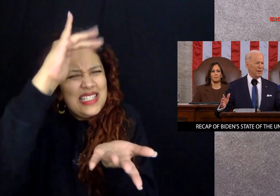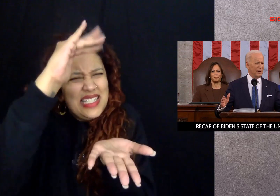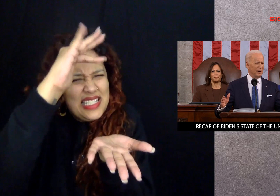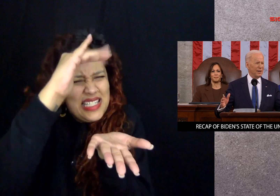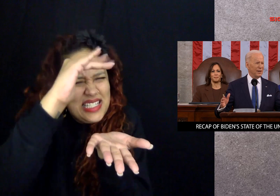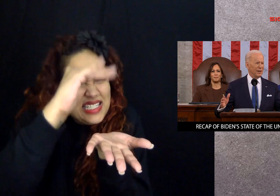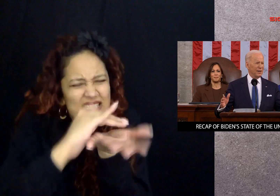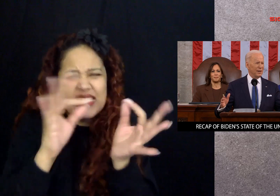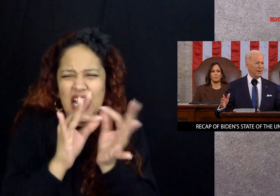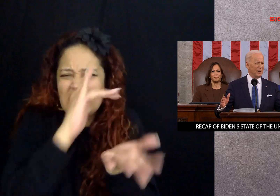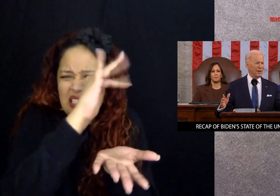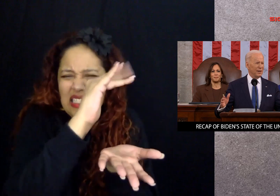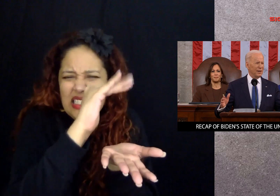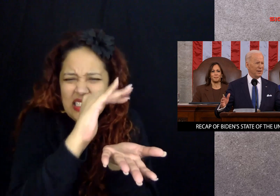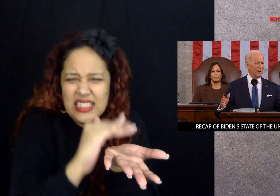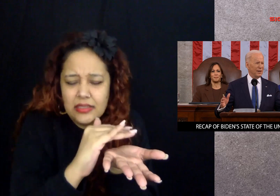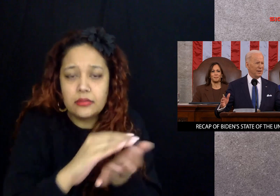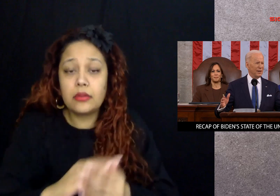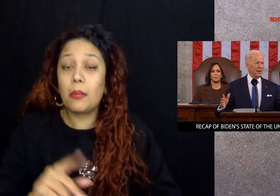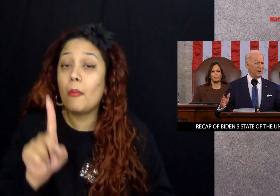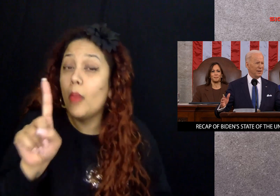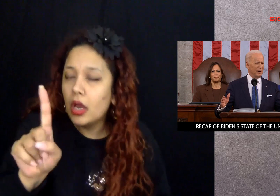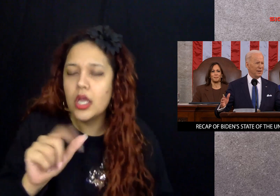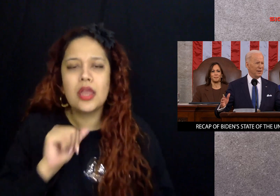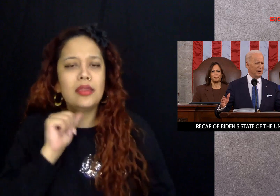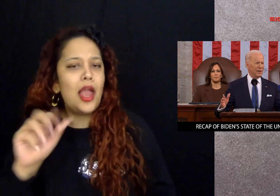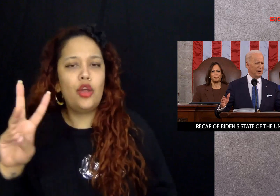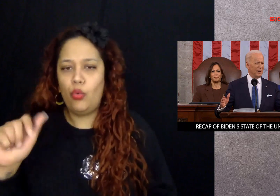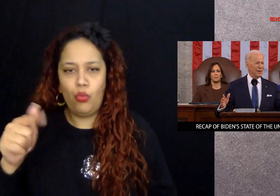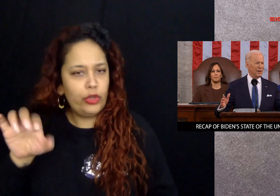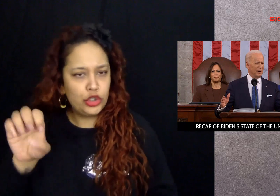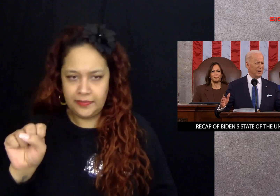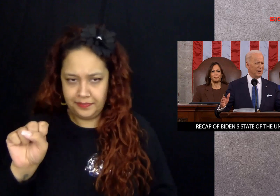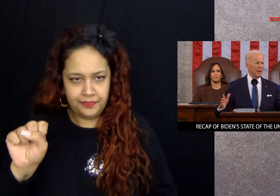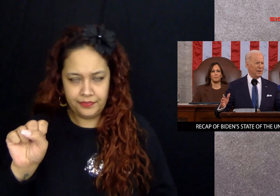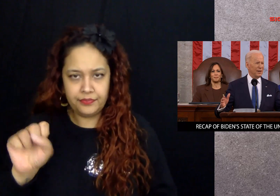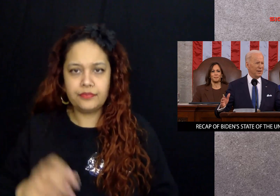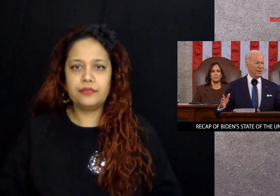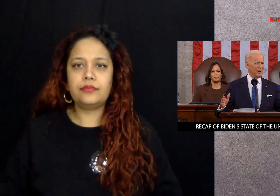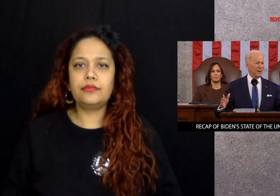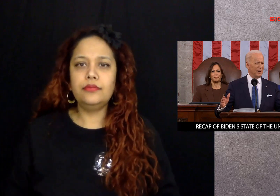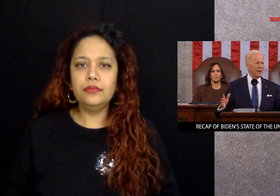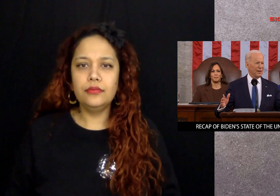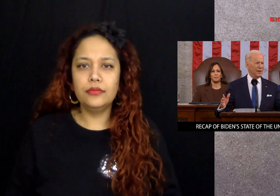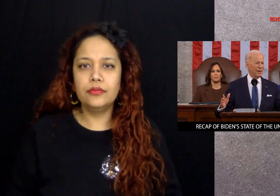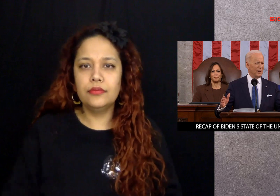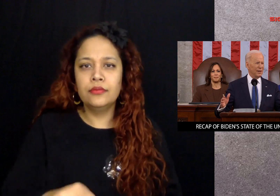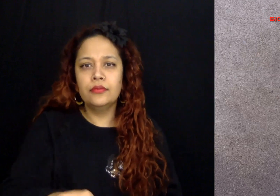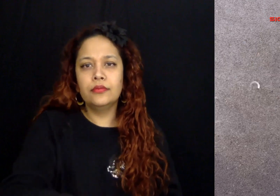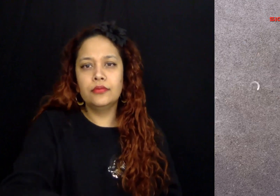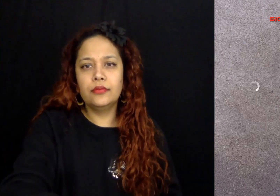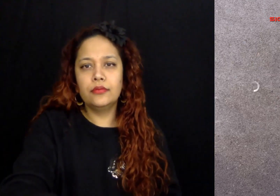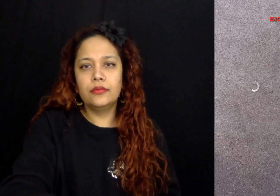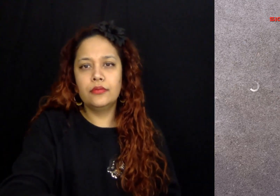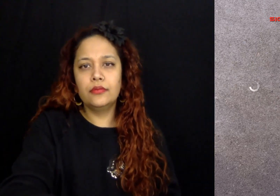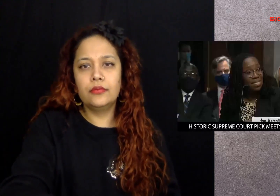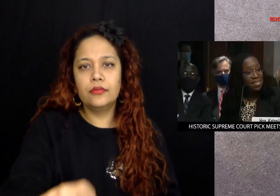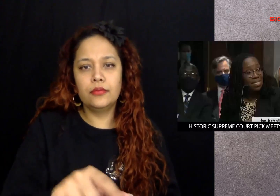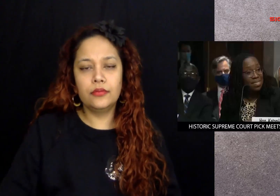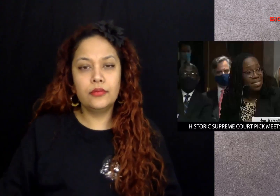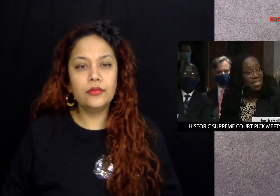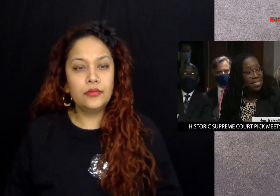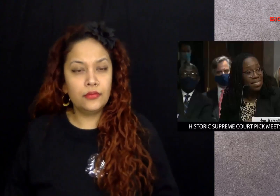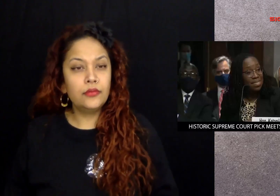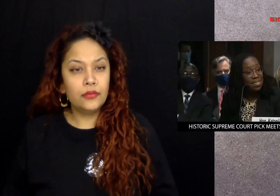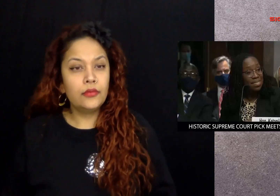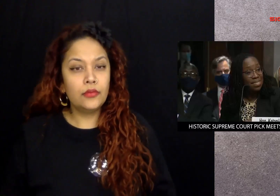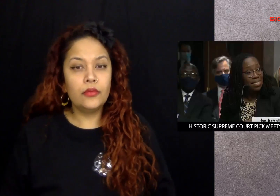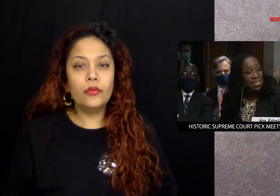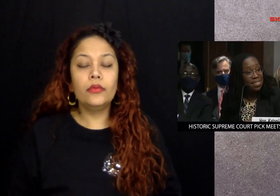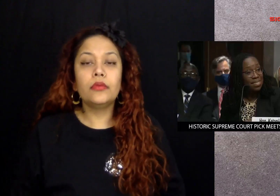Biden says he has a better plan to fight inflation that will lower costs but not wages